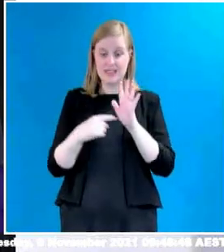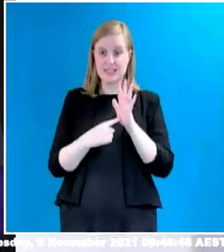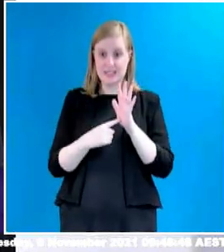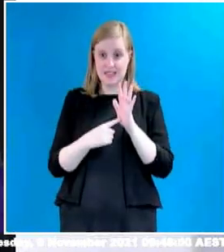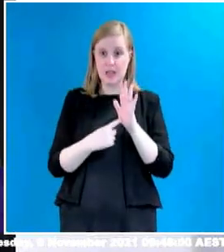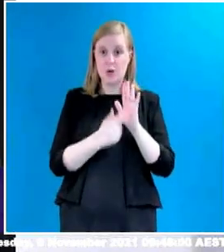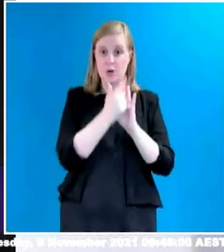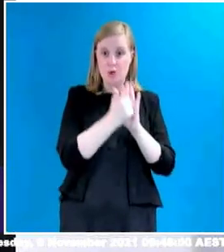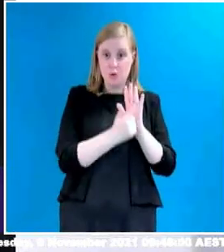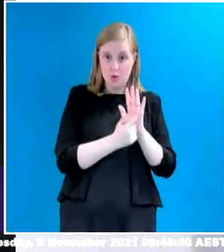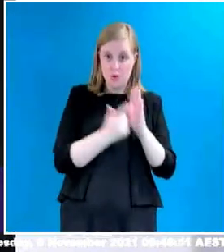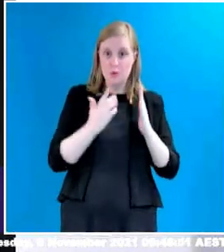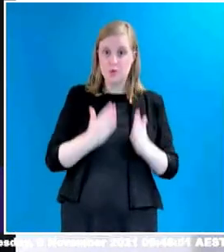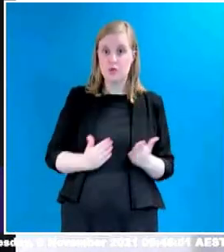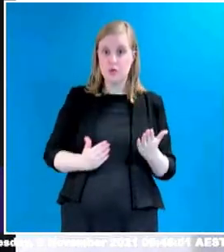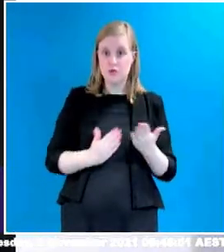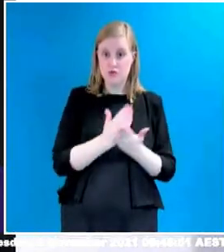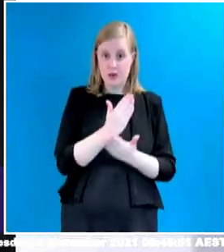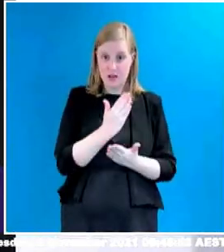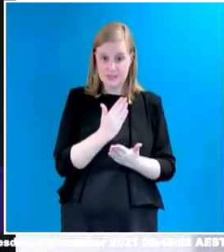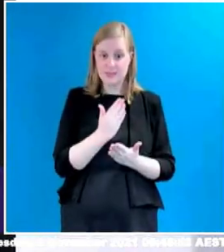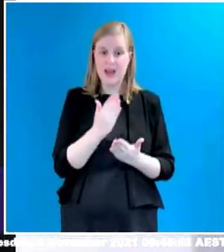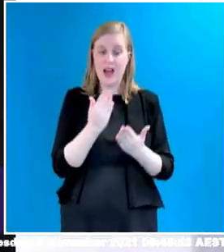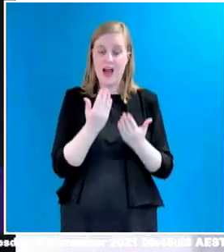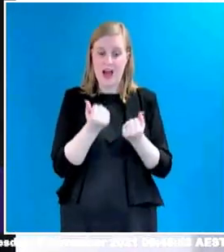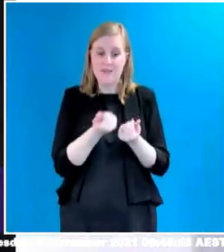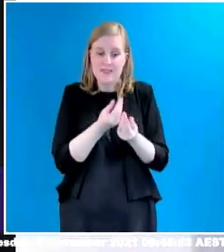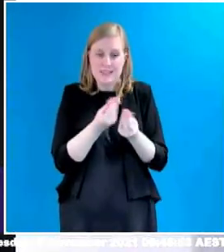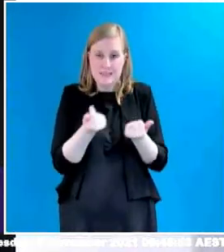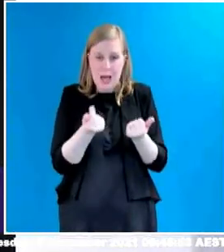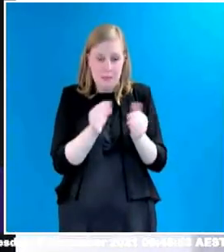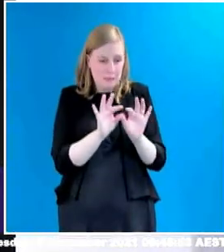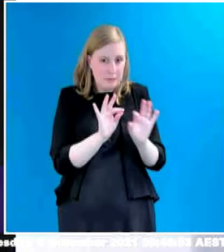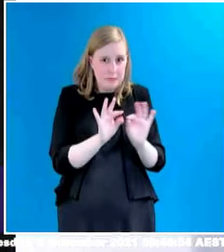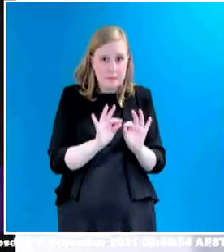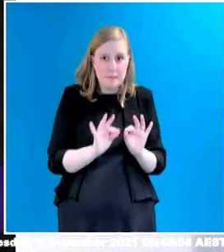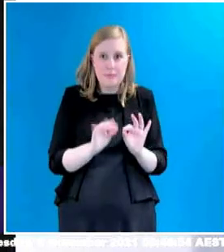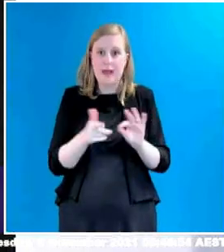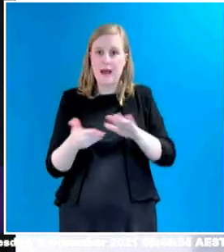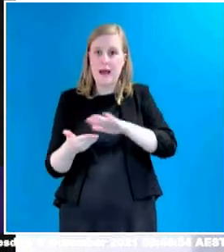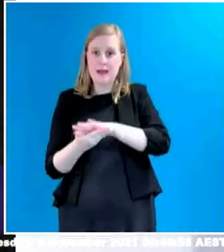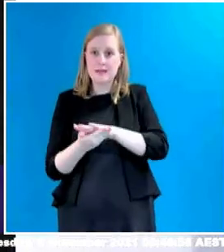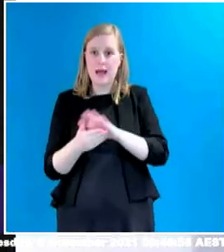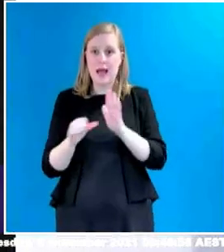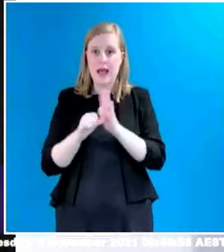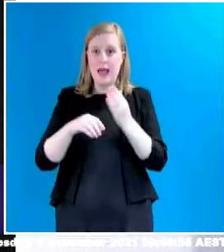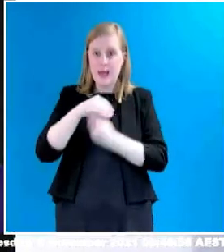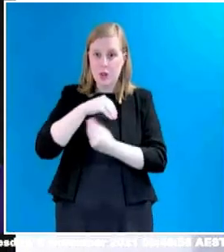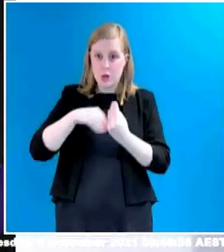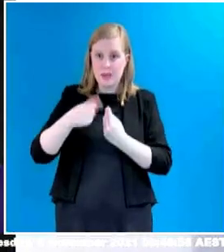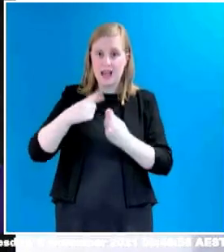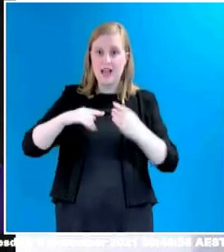might broadly put in the basket of economic, social and cultural rights; is that right? Yes.